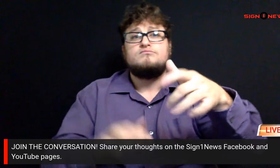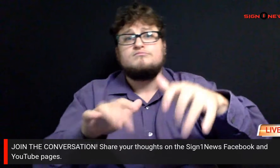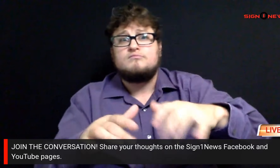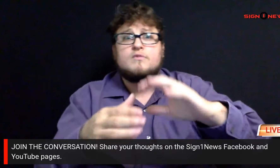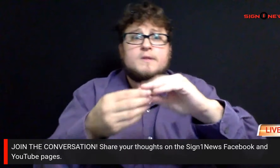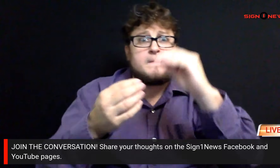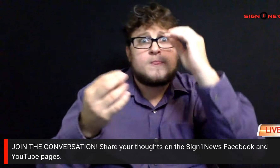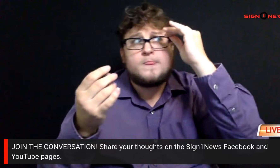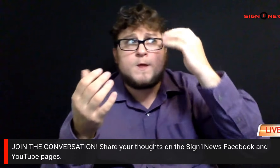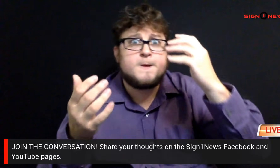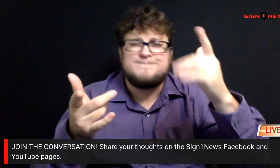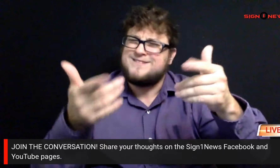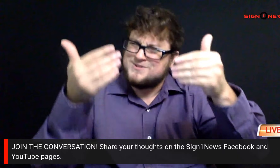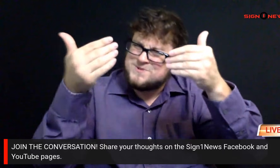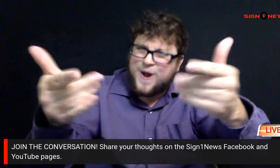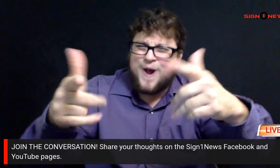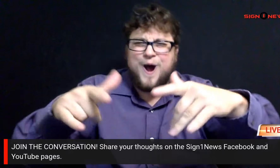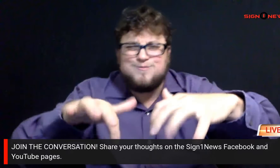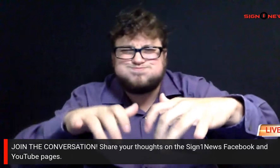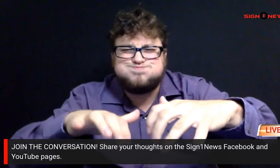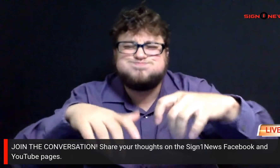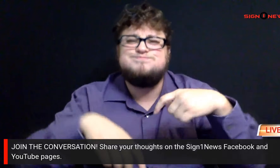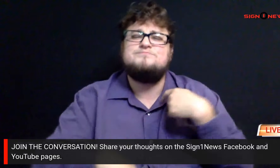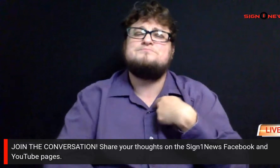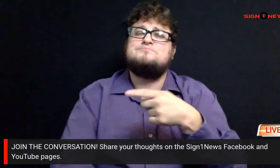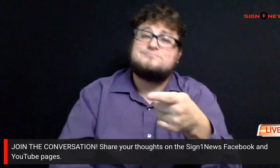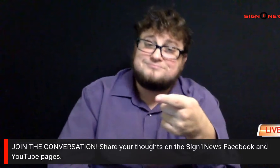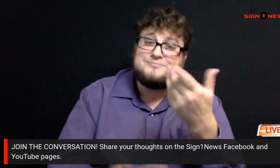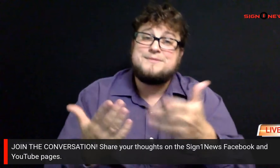again be sure to post your thoughts and comments at any time during any of the comments at any time during any of the live shows